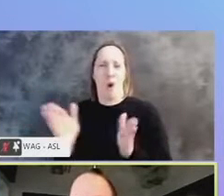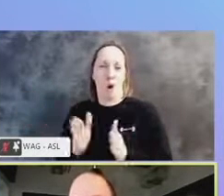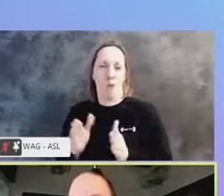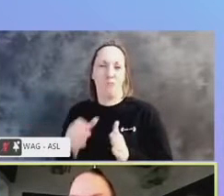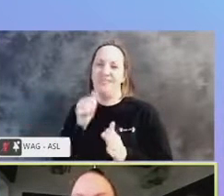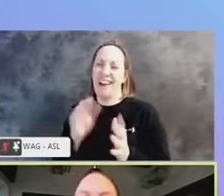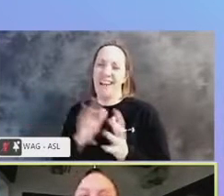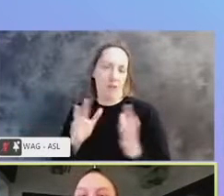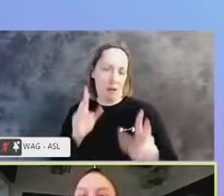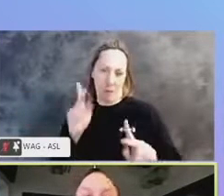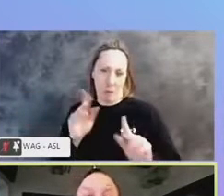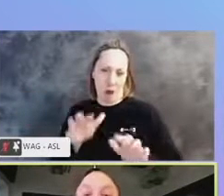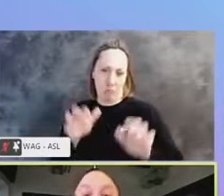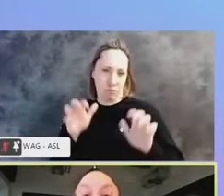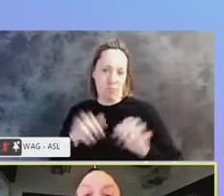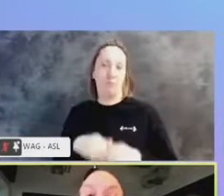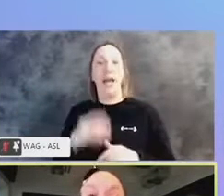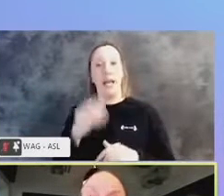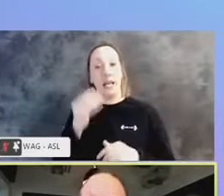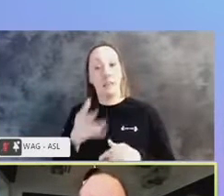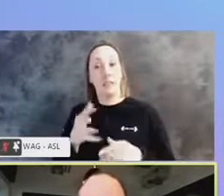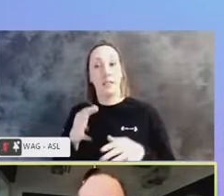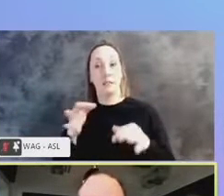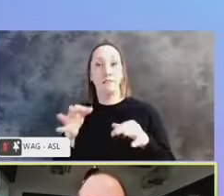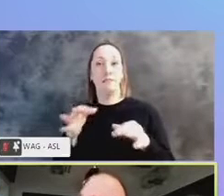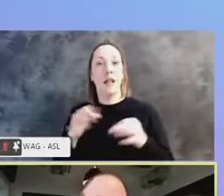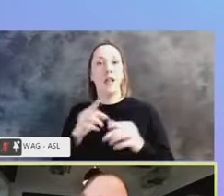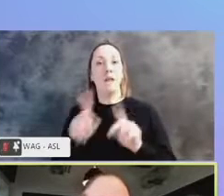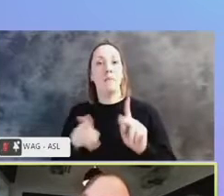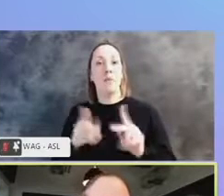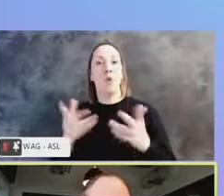in Montreal, where I live. It's a very small room with